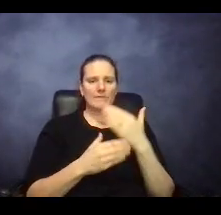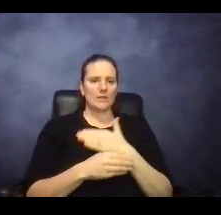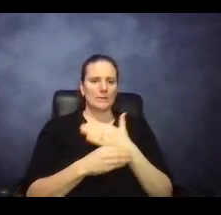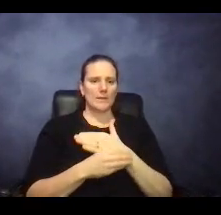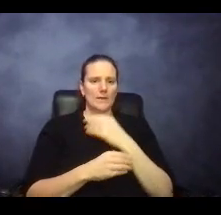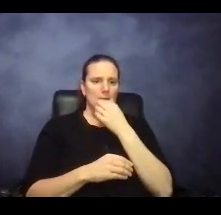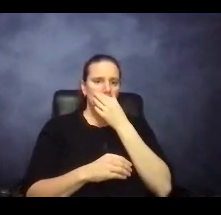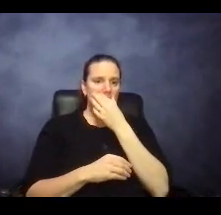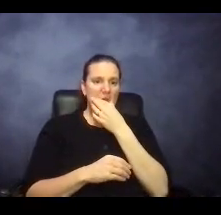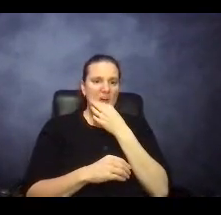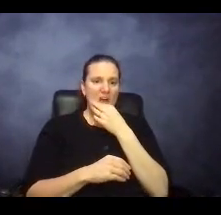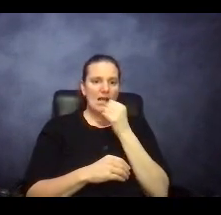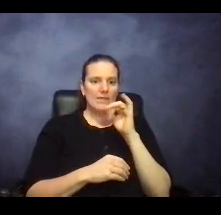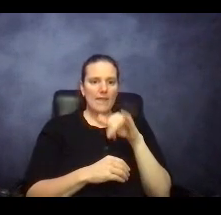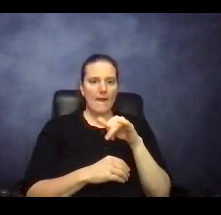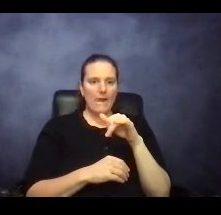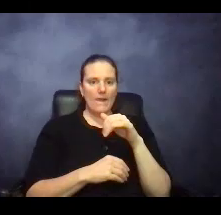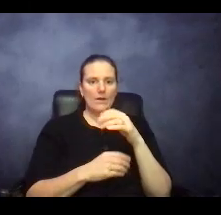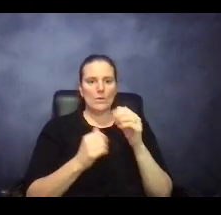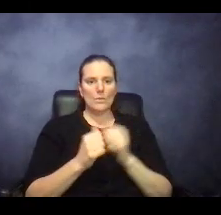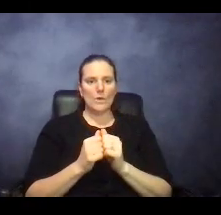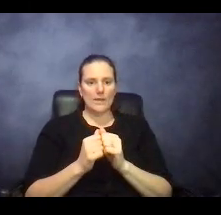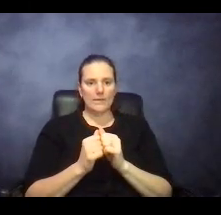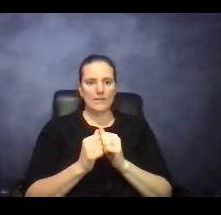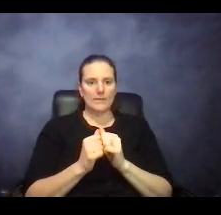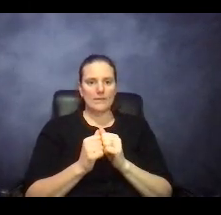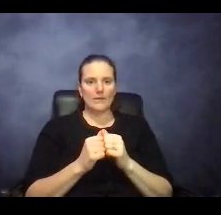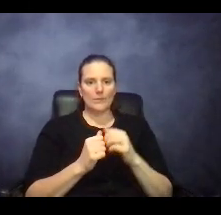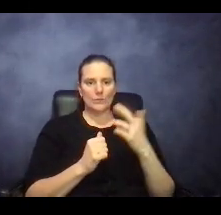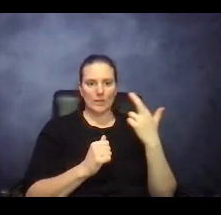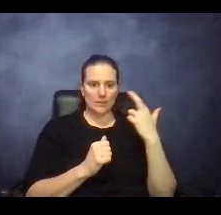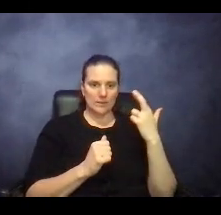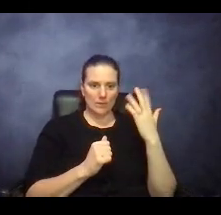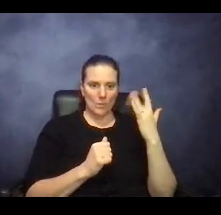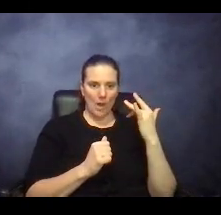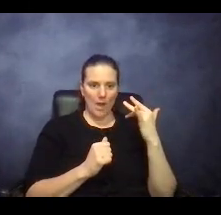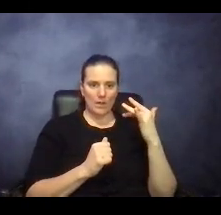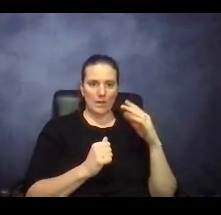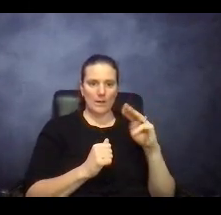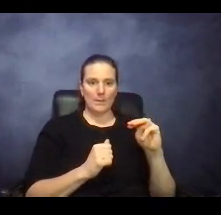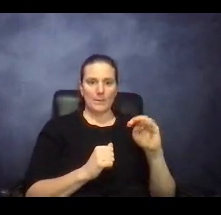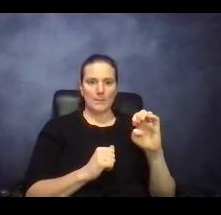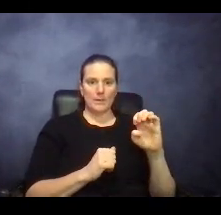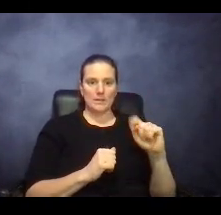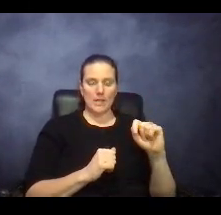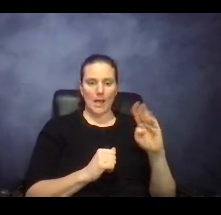And I think that has to do with the fact that the underlying cause of metabolism and nervous system dysregulation wasn't